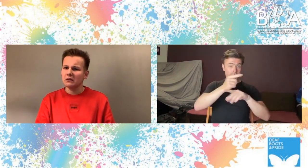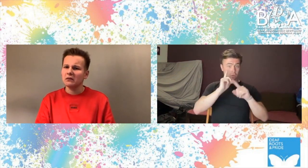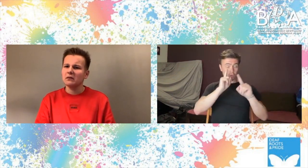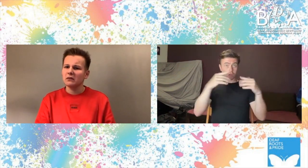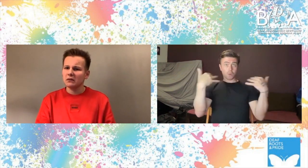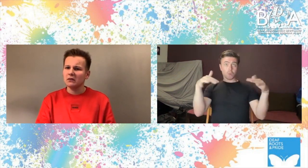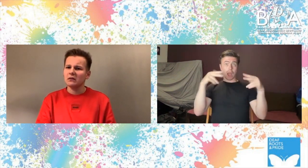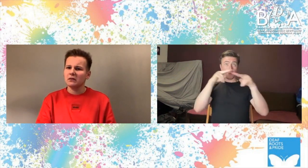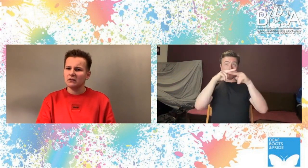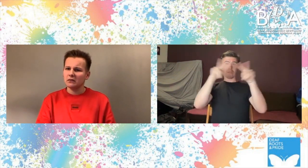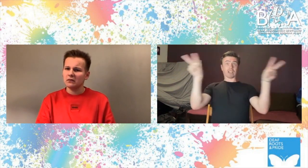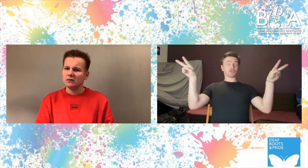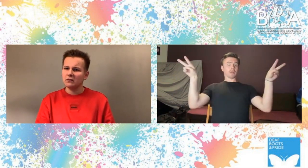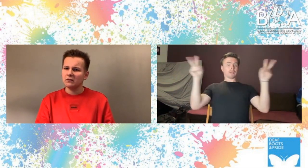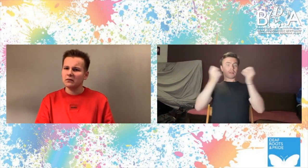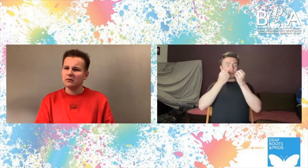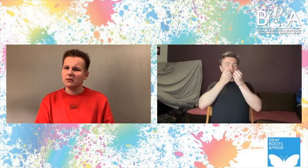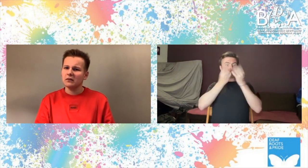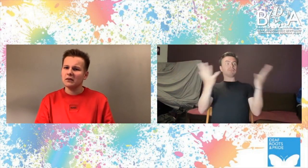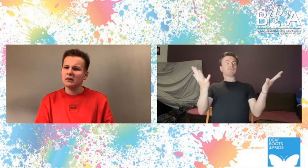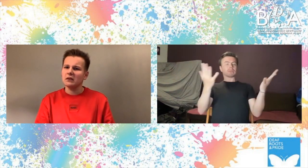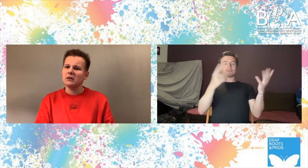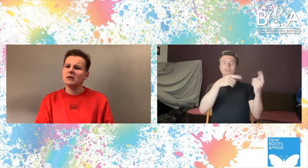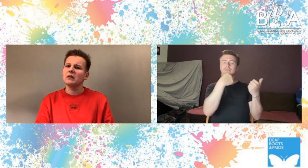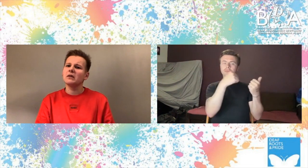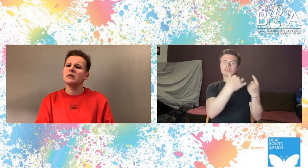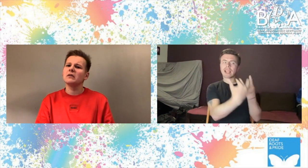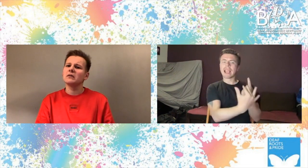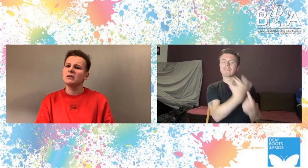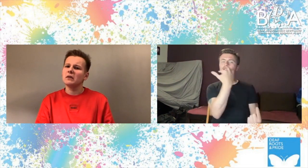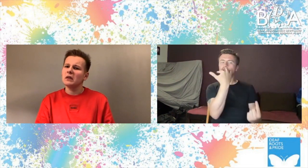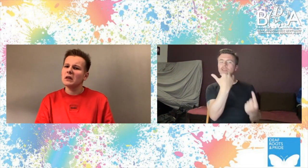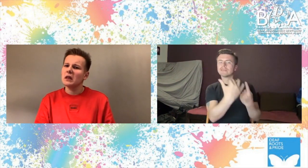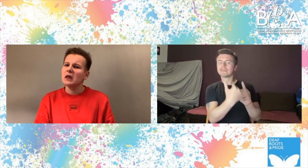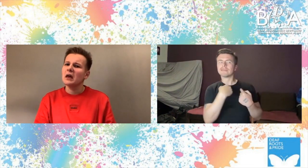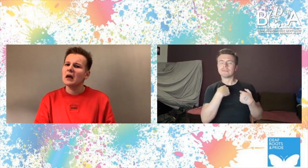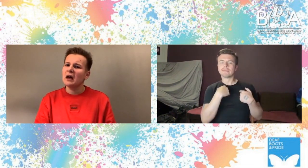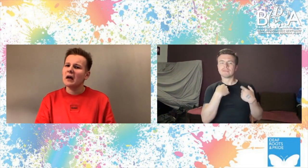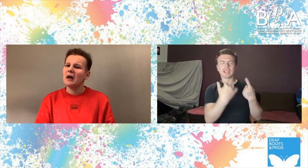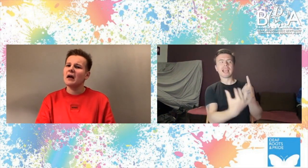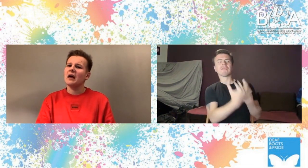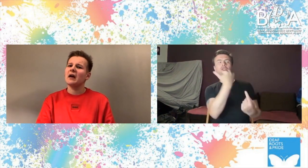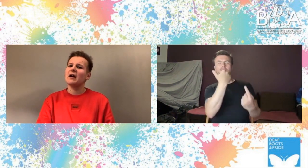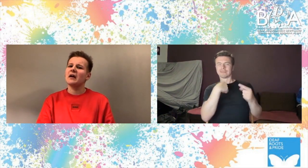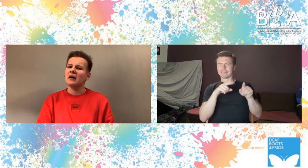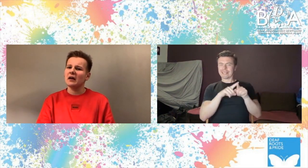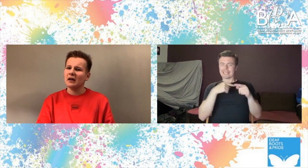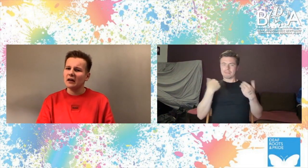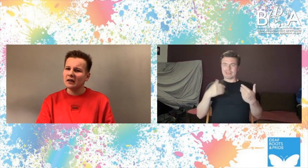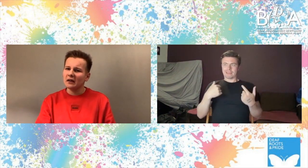that he has made. He was a massive influence on me. When I had just started